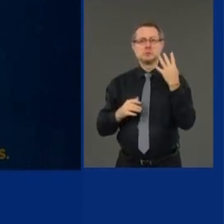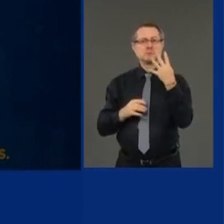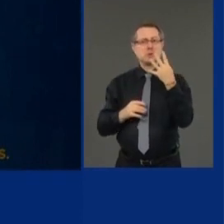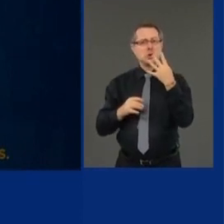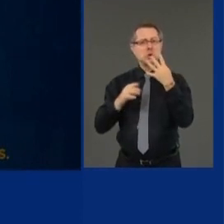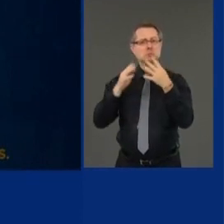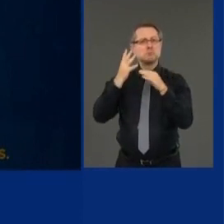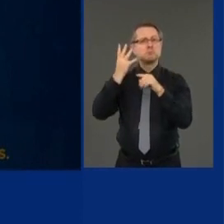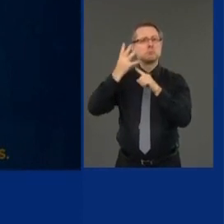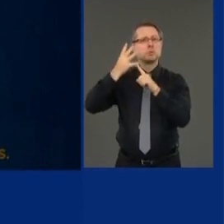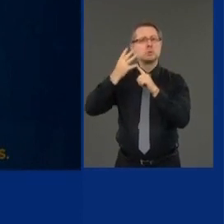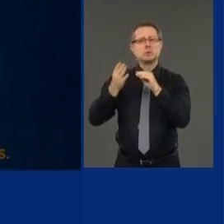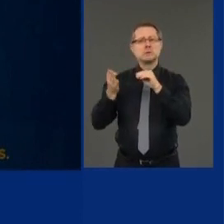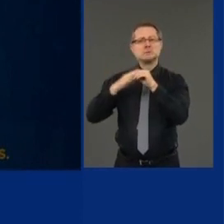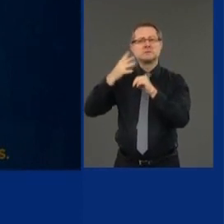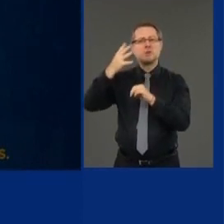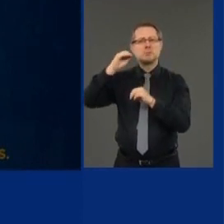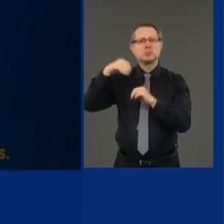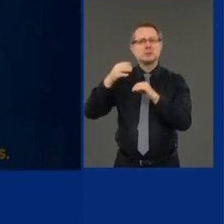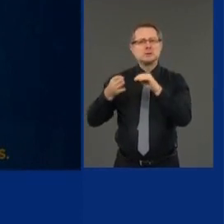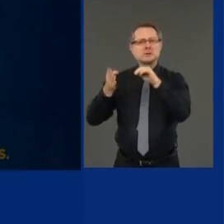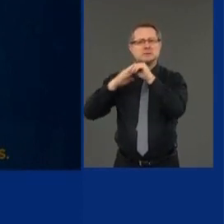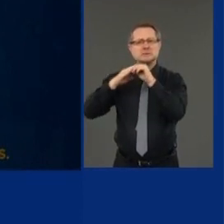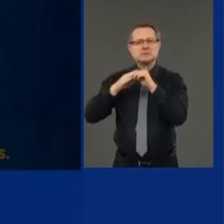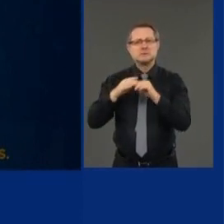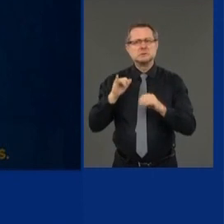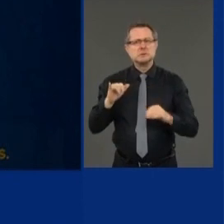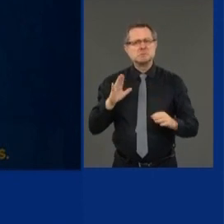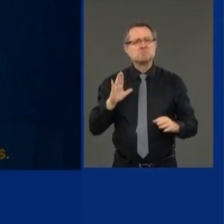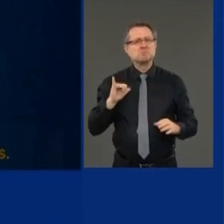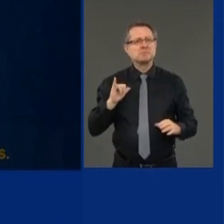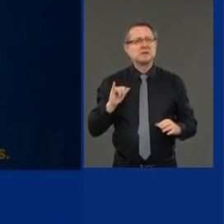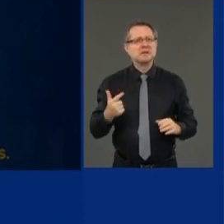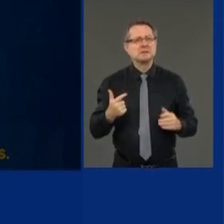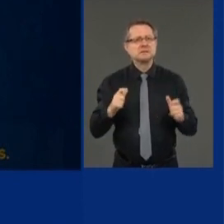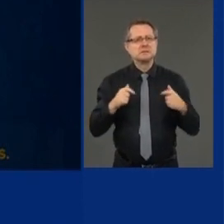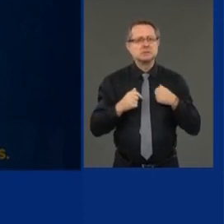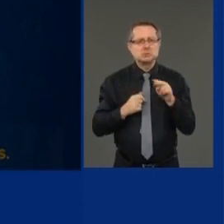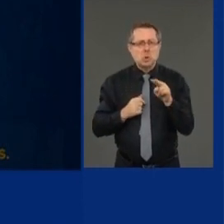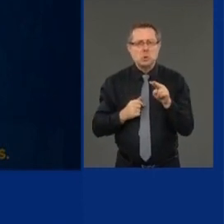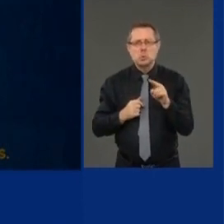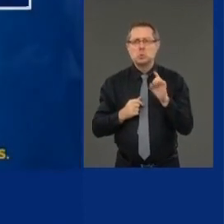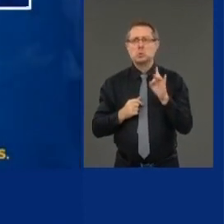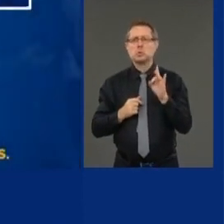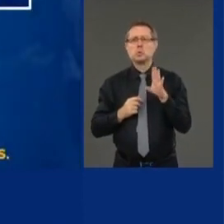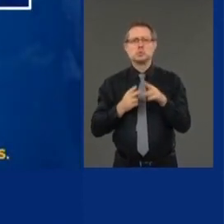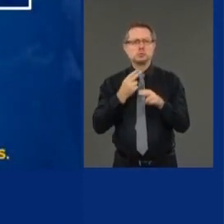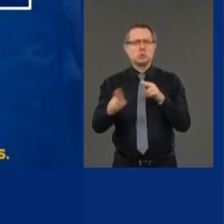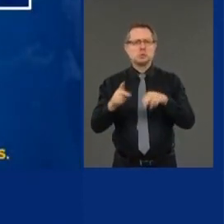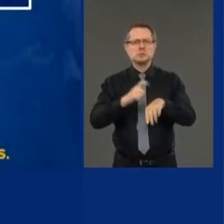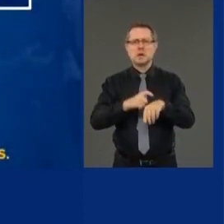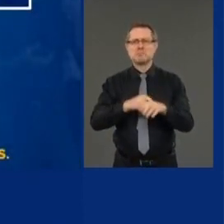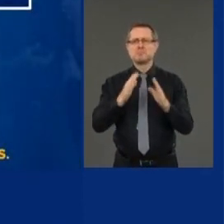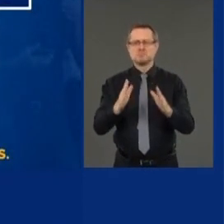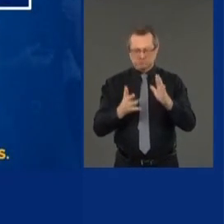FOR ONE GROUP. 21 TO 30 YEARS OLD.